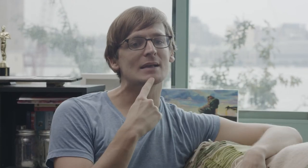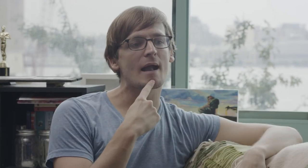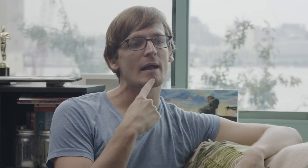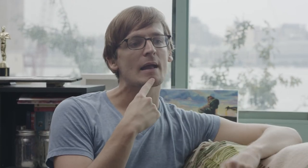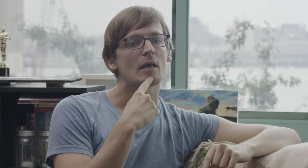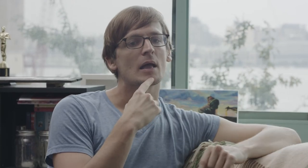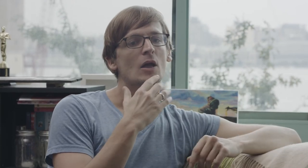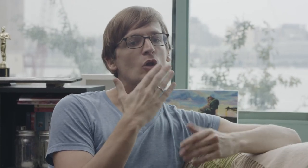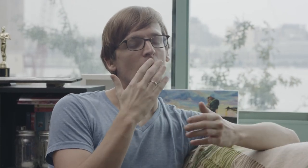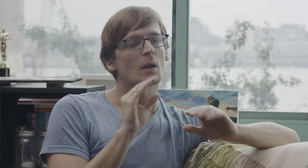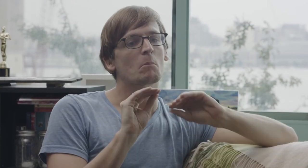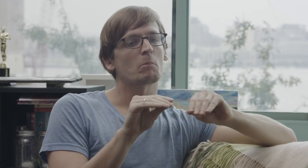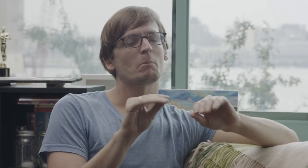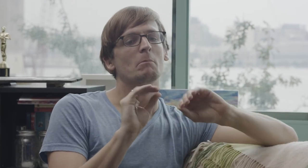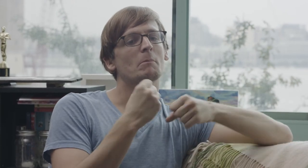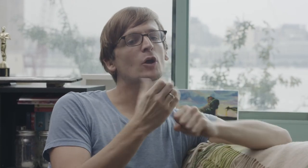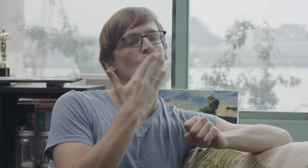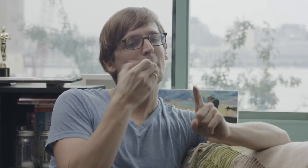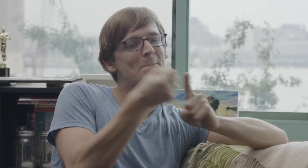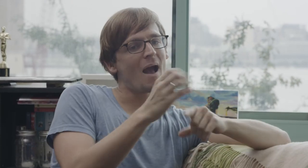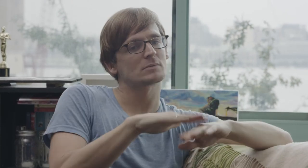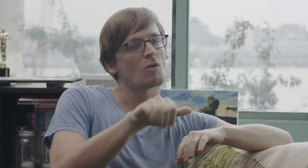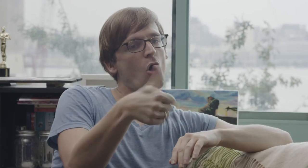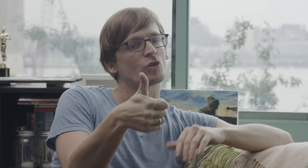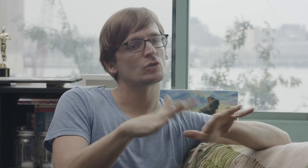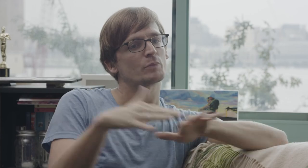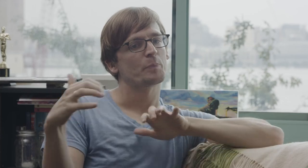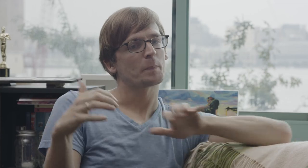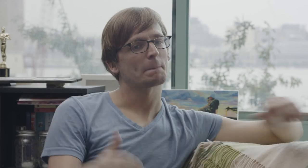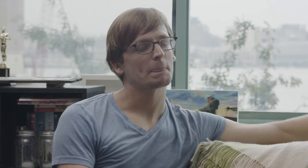I would say, making a positive impact on an audience.